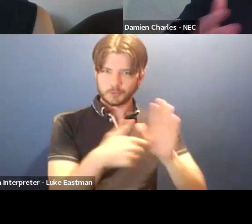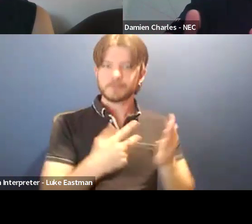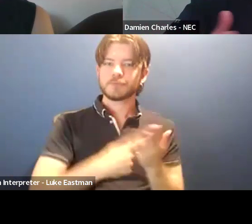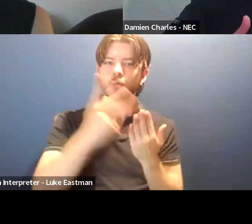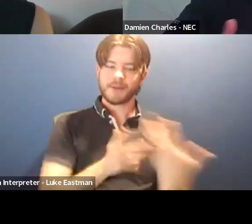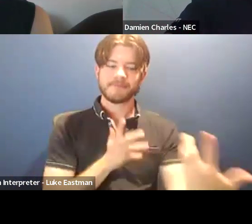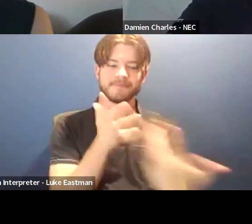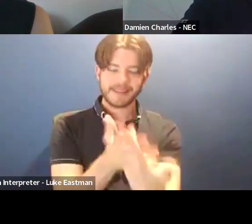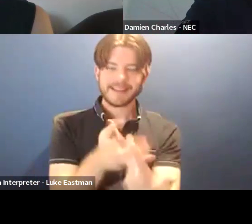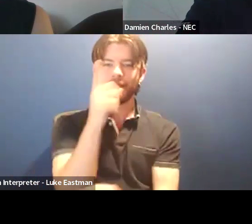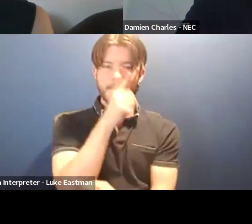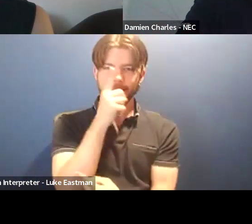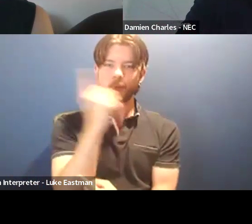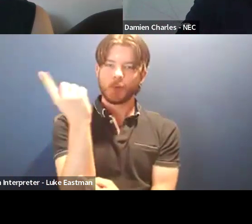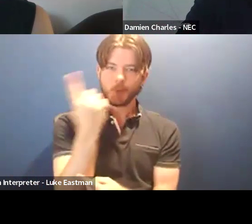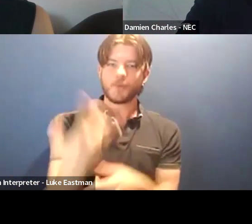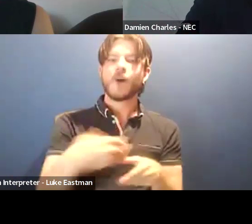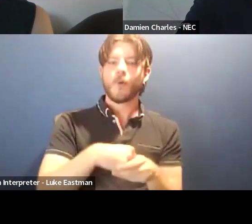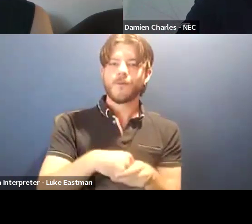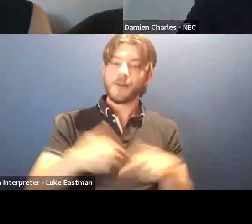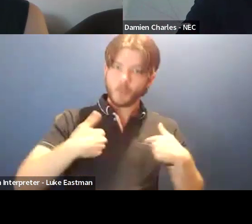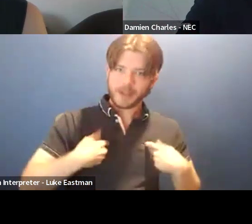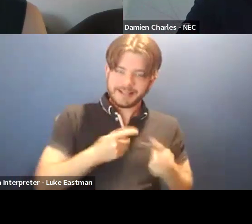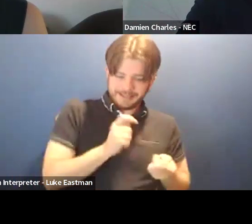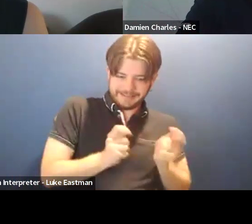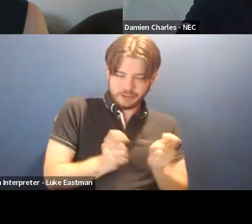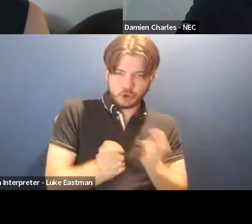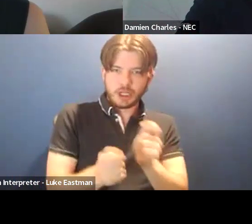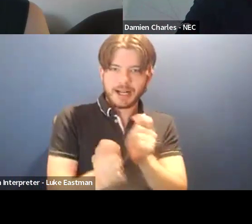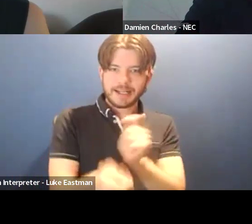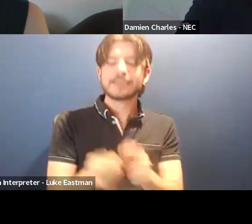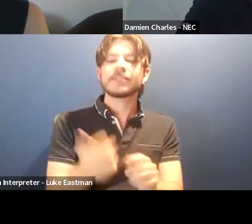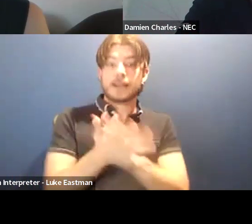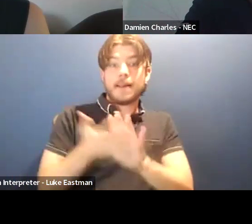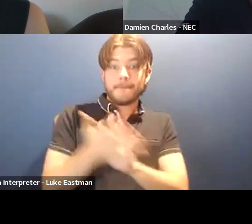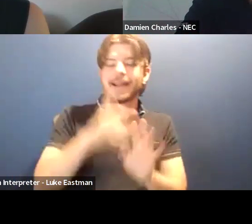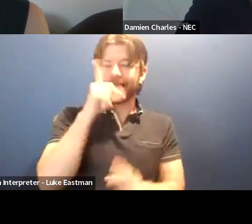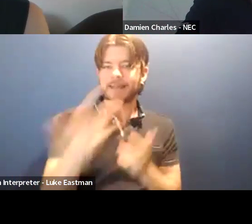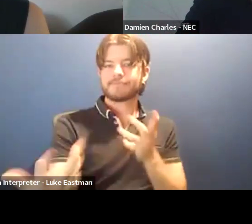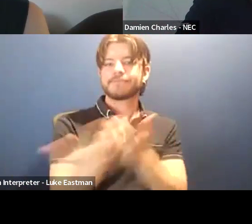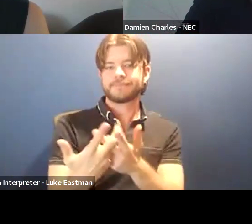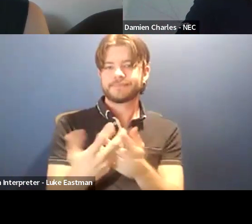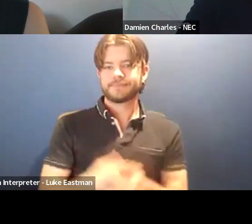adjust the program as necessary to meet those requirements. You know for